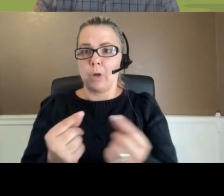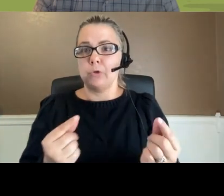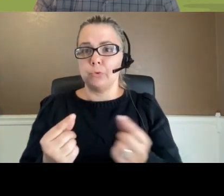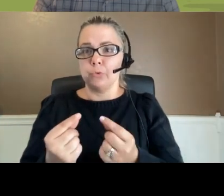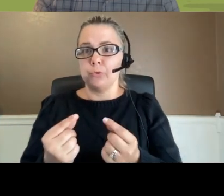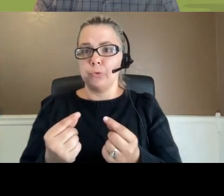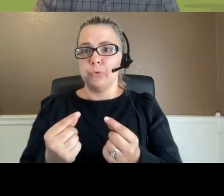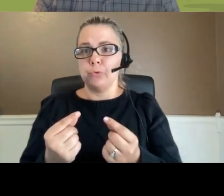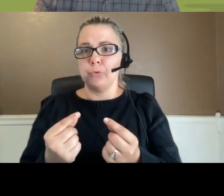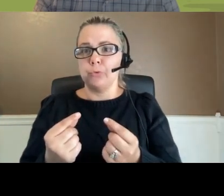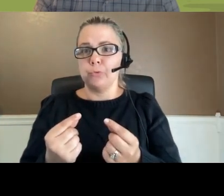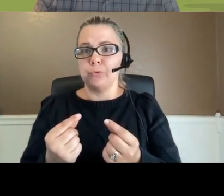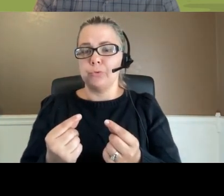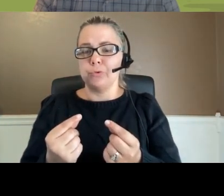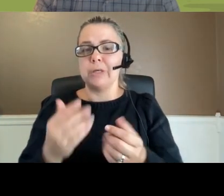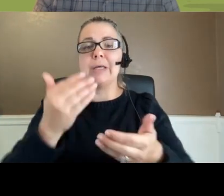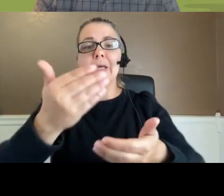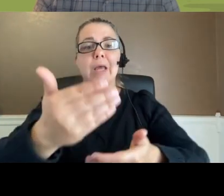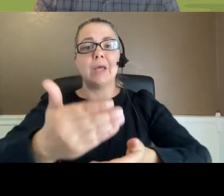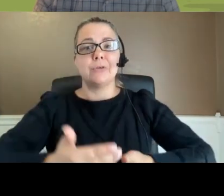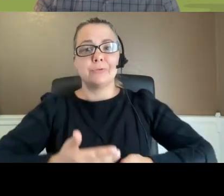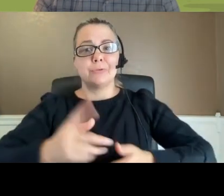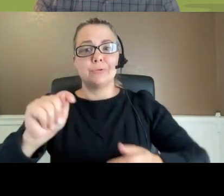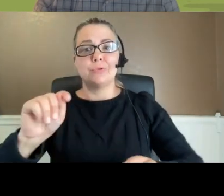something in Developer Tools, in DevTools. I'm going to inspect this element,